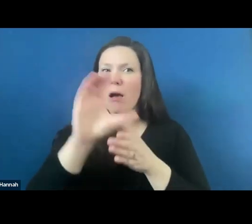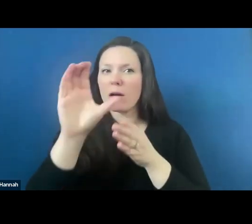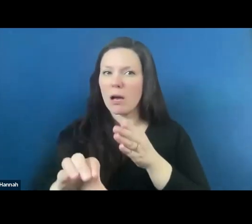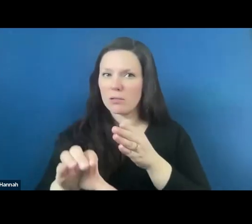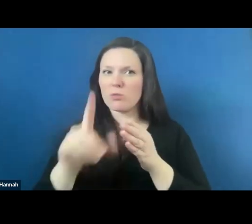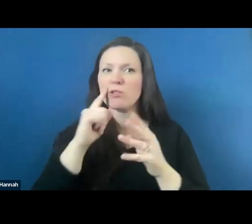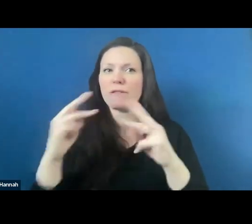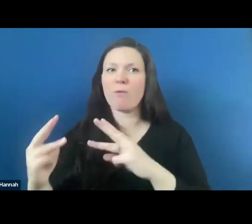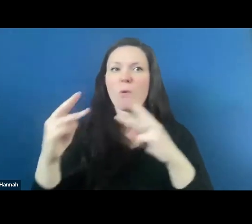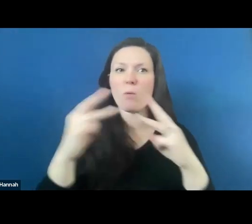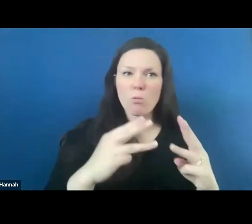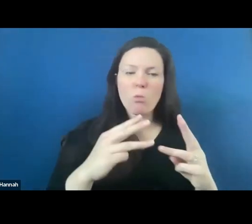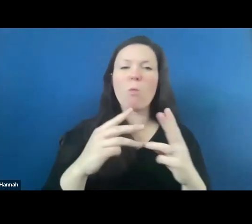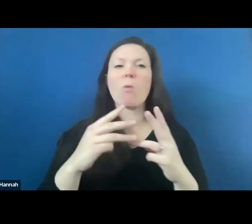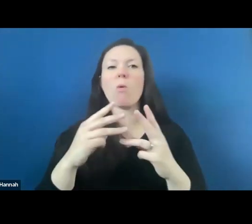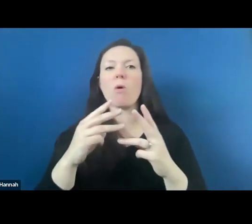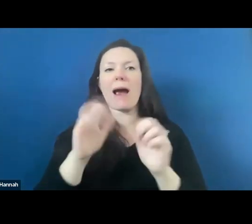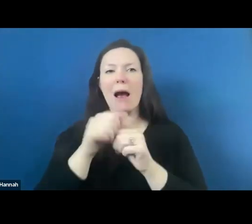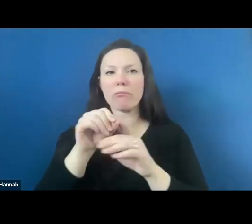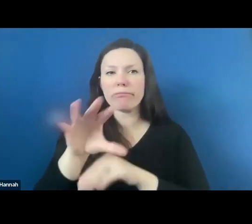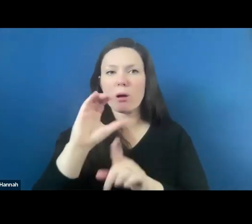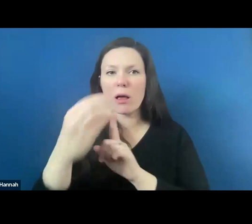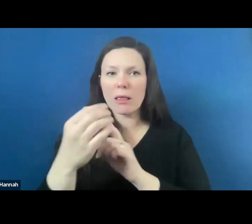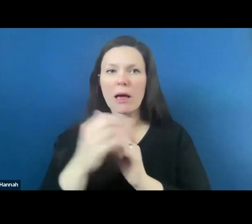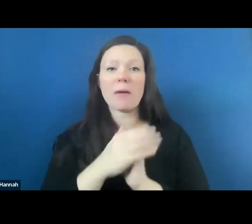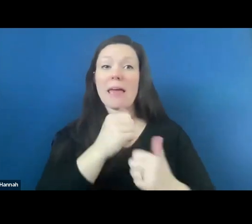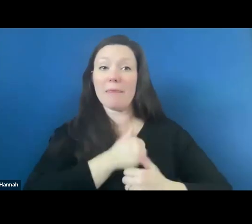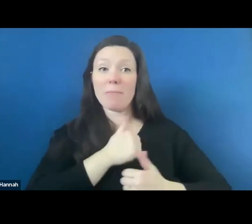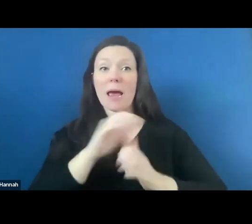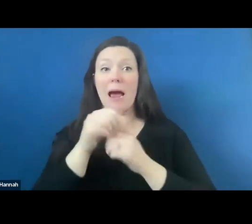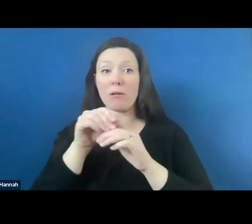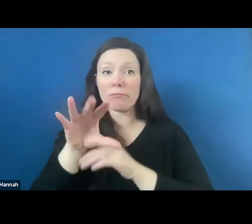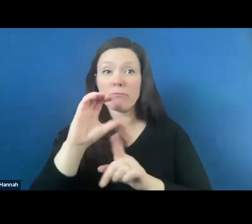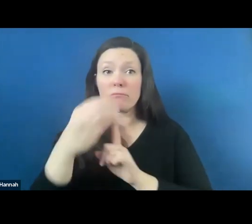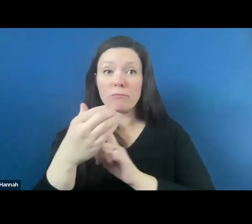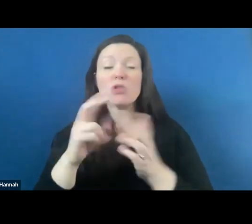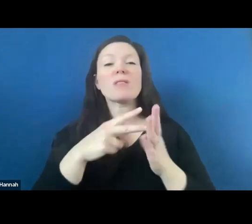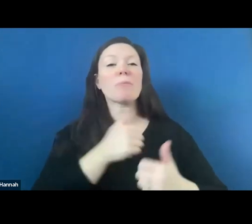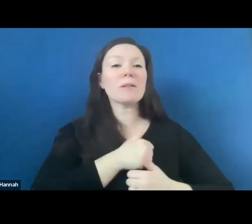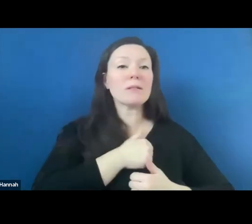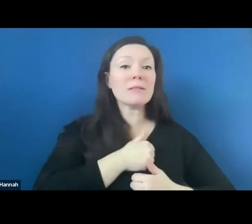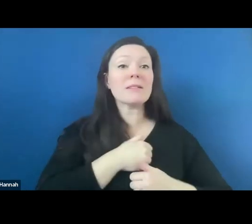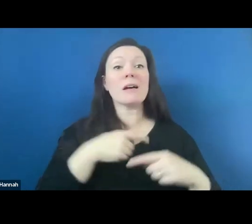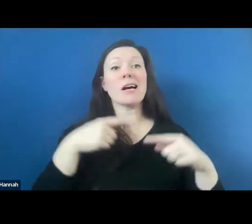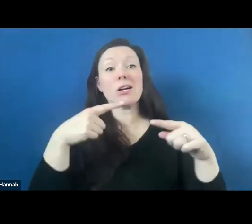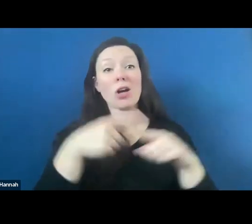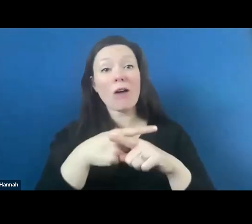on climate, as well as the ways in which militarism, conflict, and conquest are situated at the very core